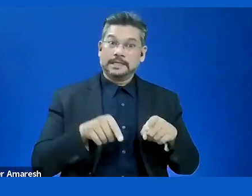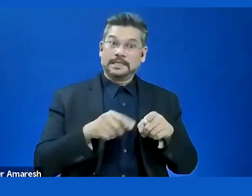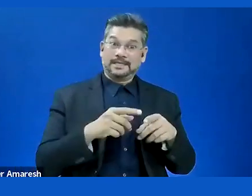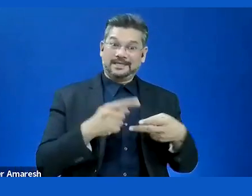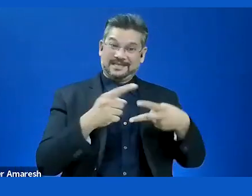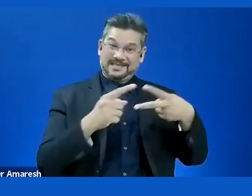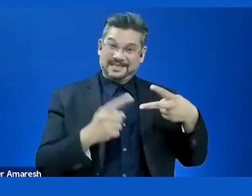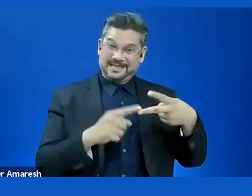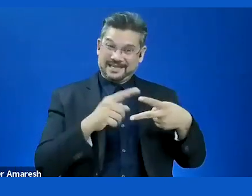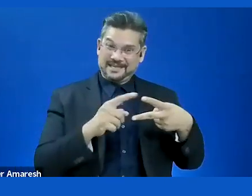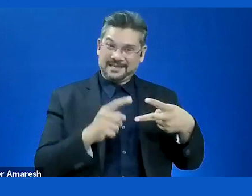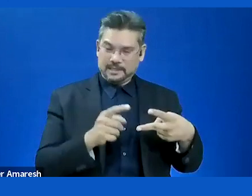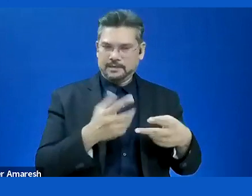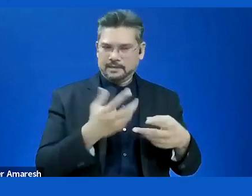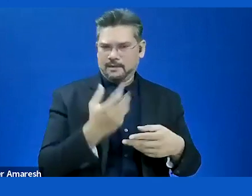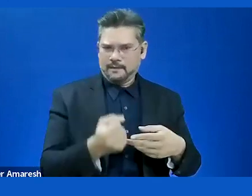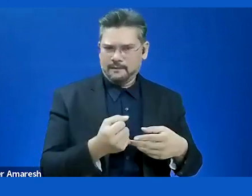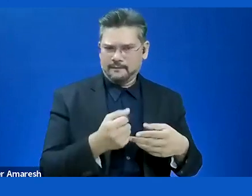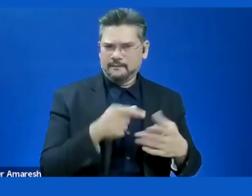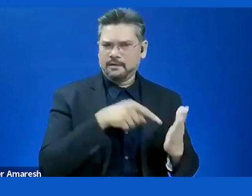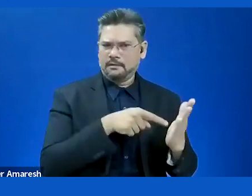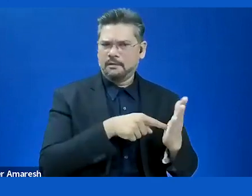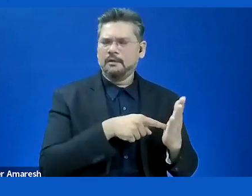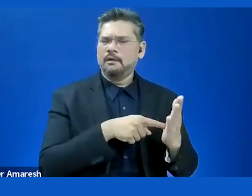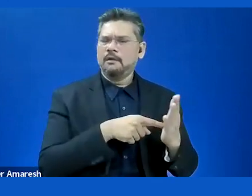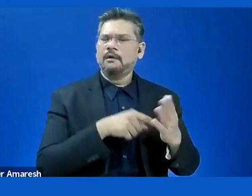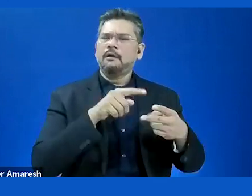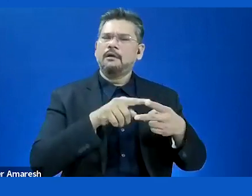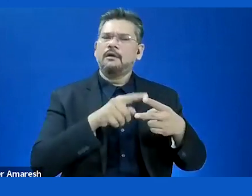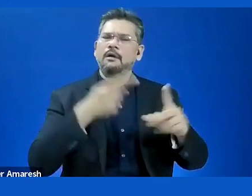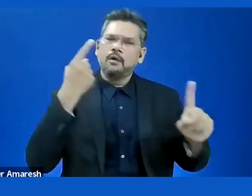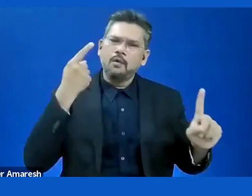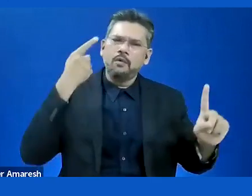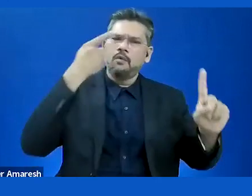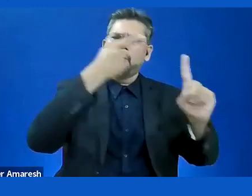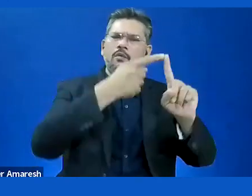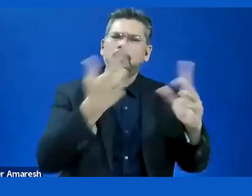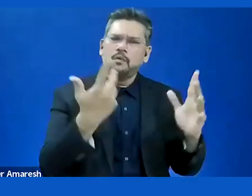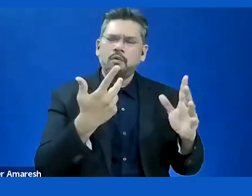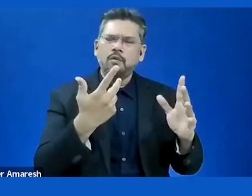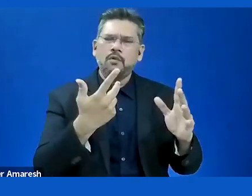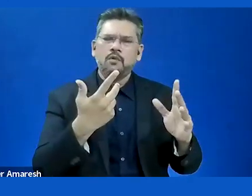objectives they share the common goal of promoting accessibility and inclusion for